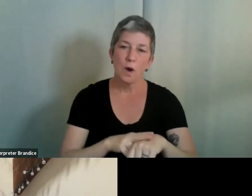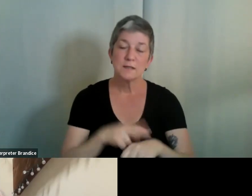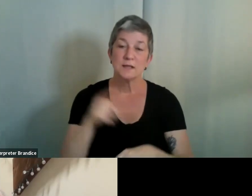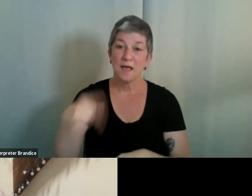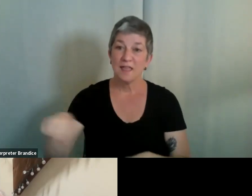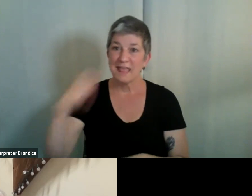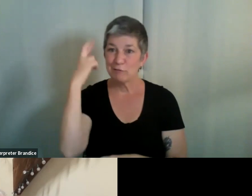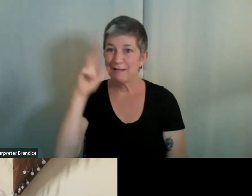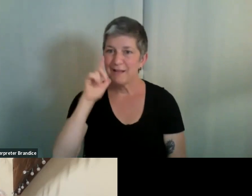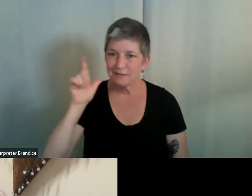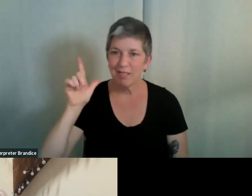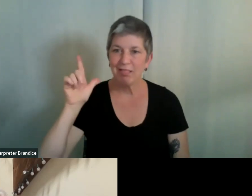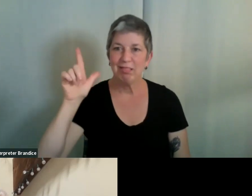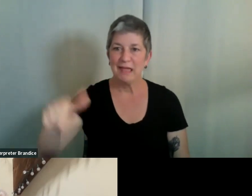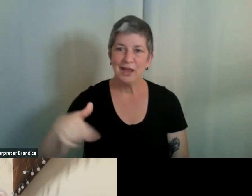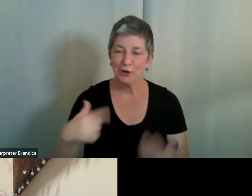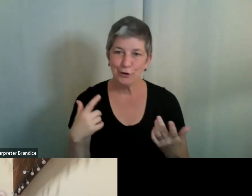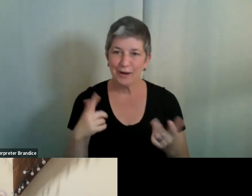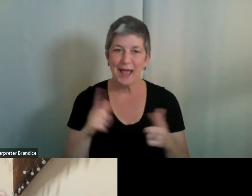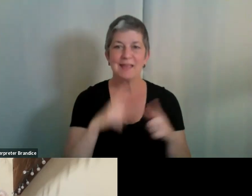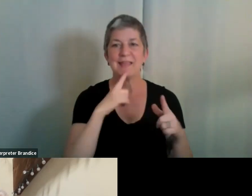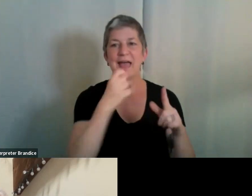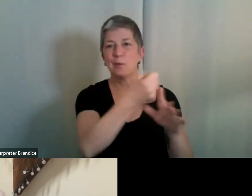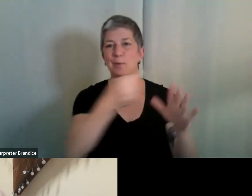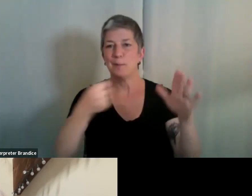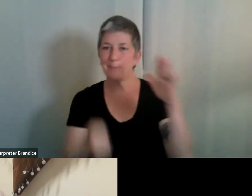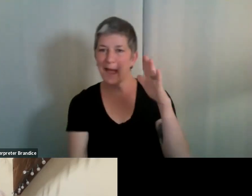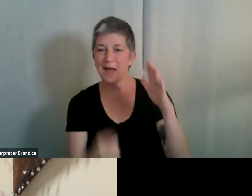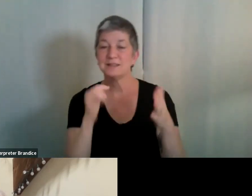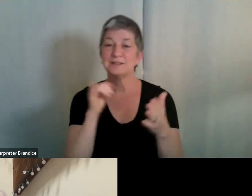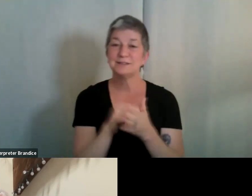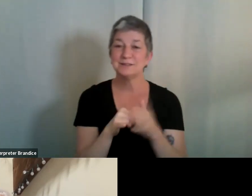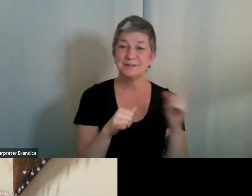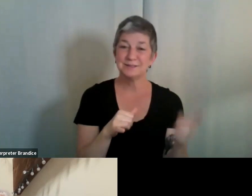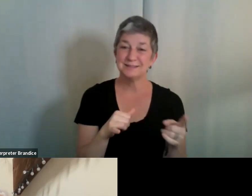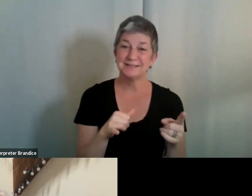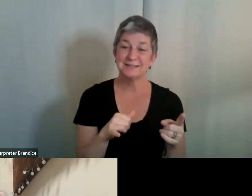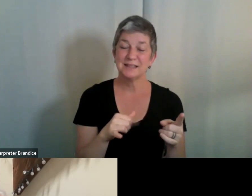later on, and then having to put him back. So he doesn't have does well with trans. Well, he does better now. But he didn't